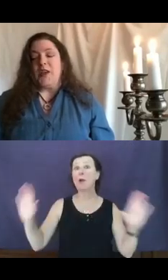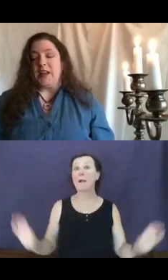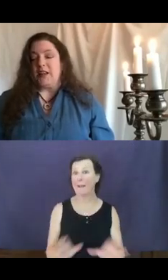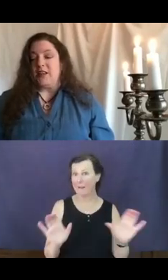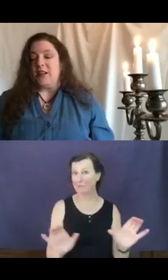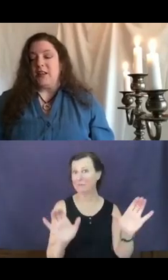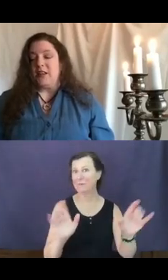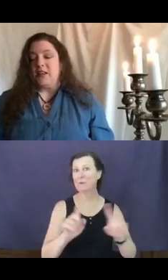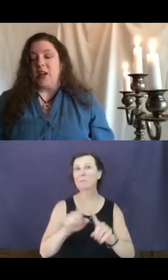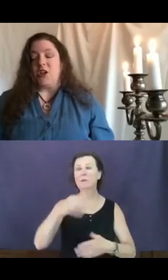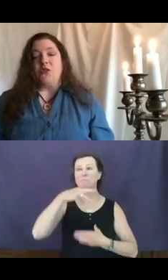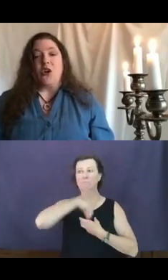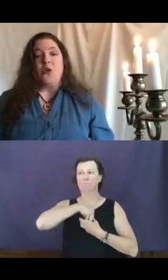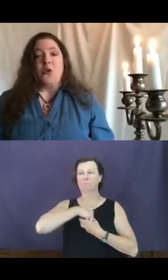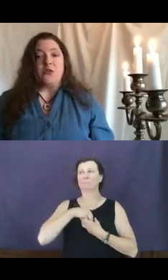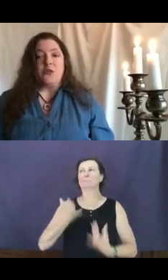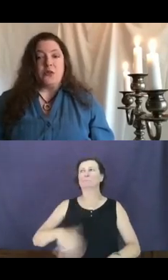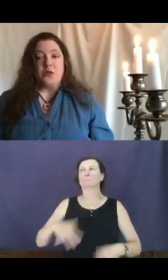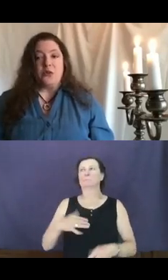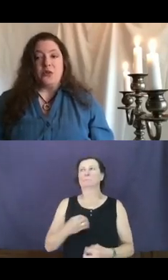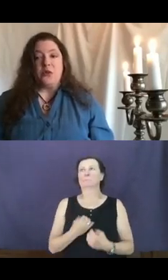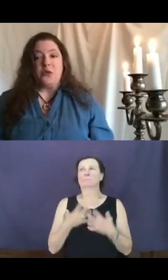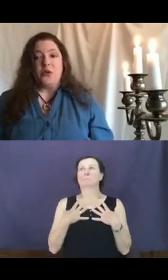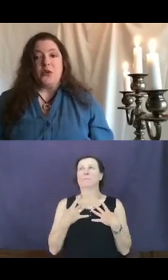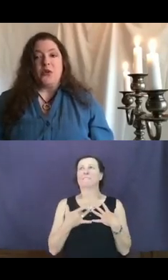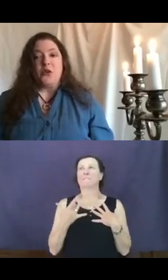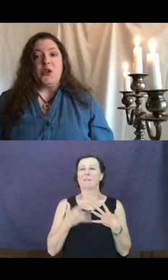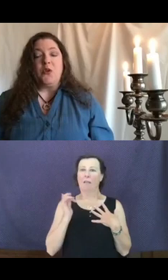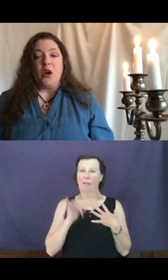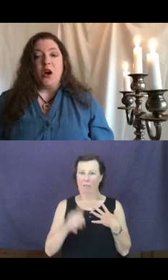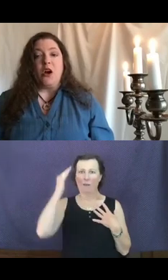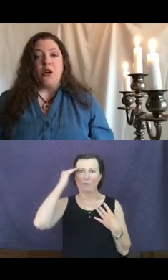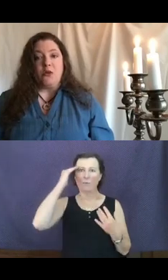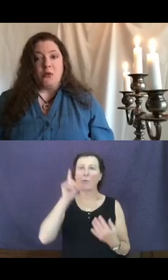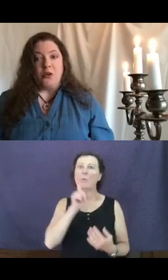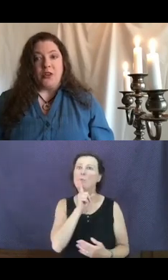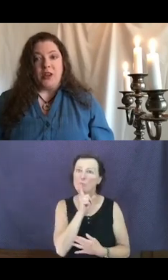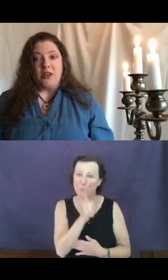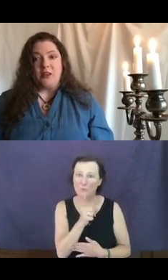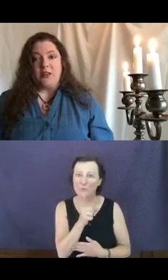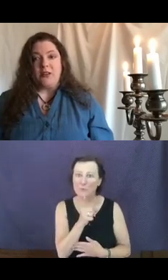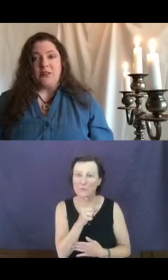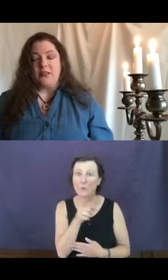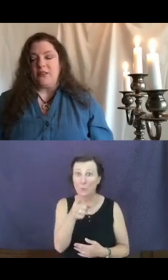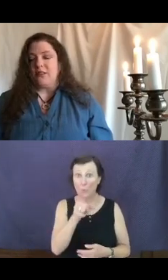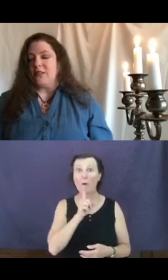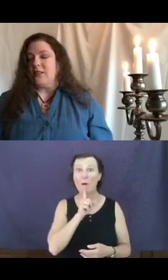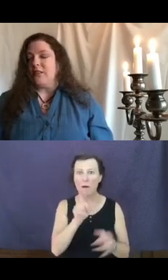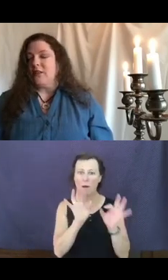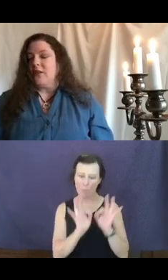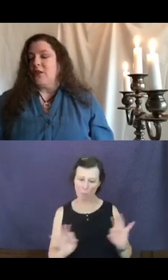it, and you know it is true. You are worthy.